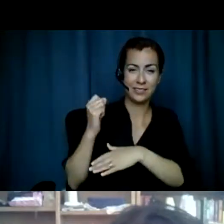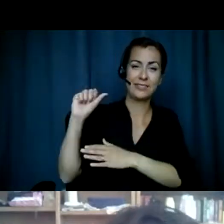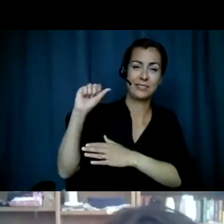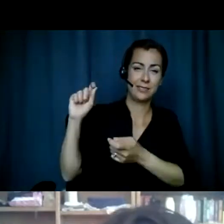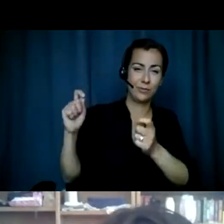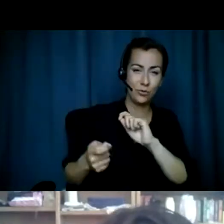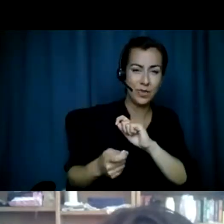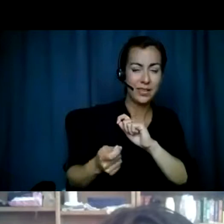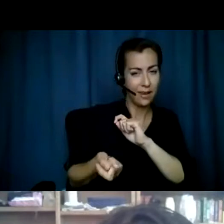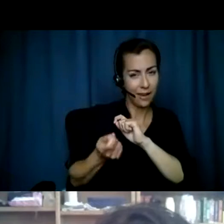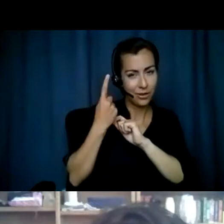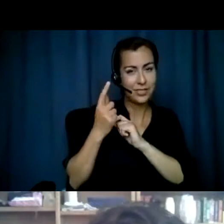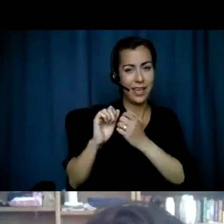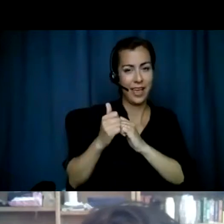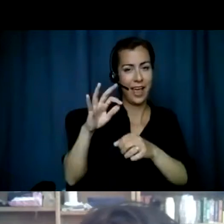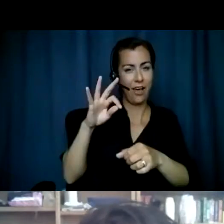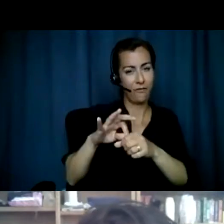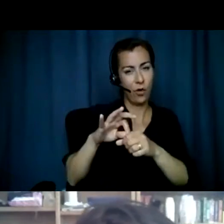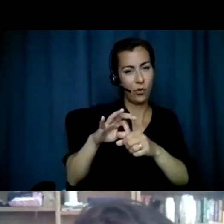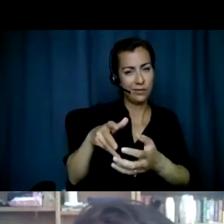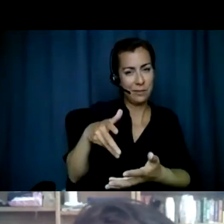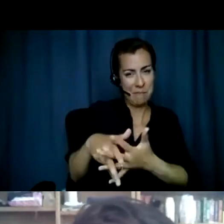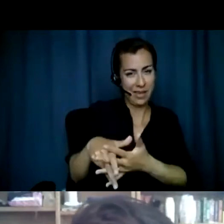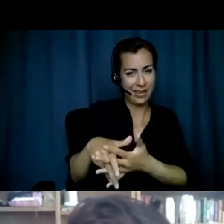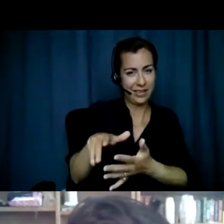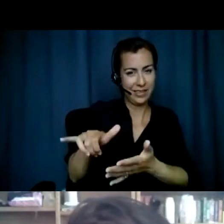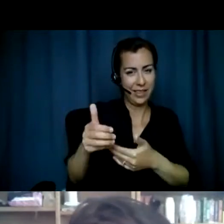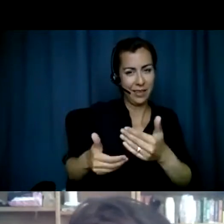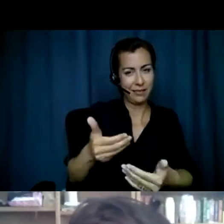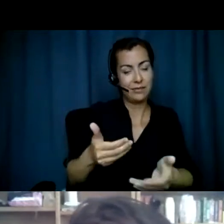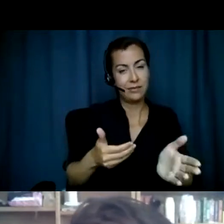documentary. I'm not sure if I'm supposed to plug